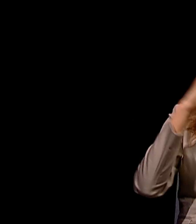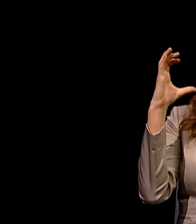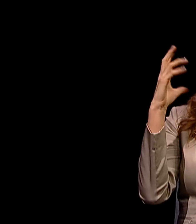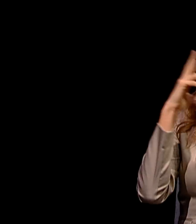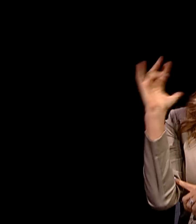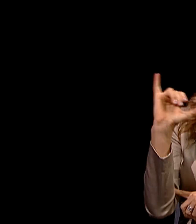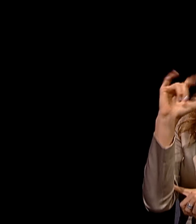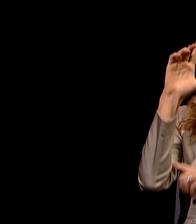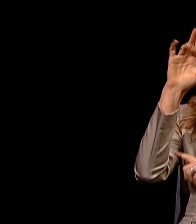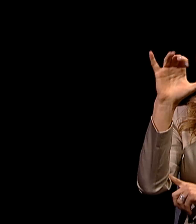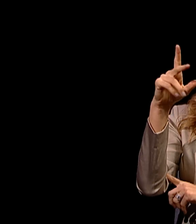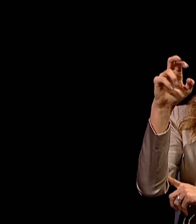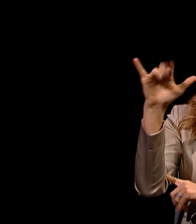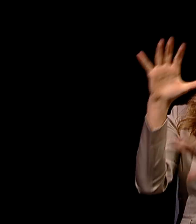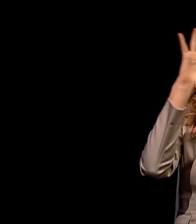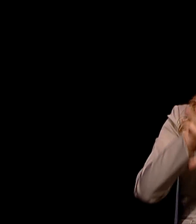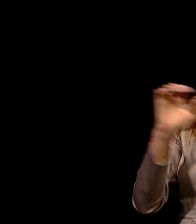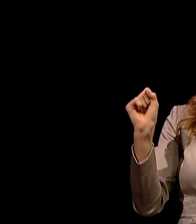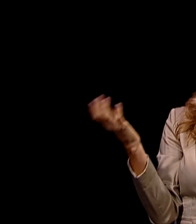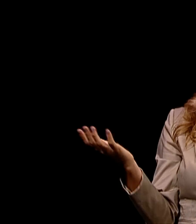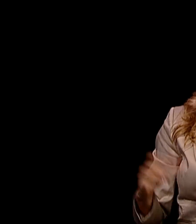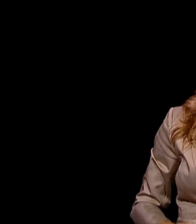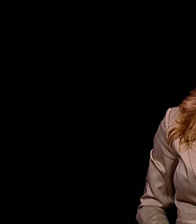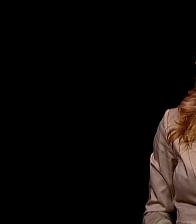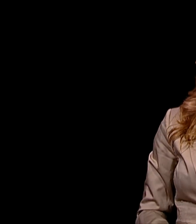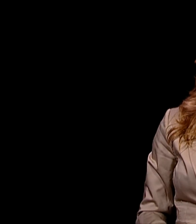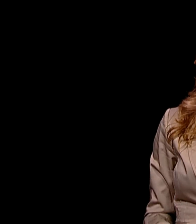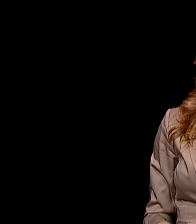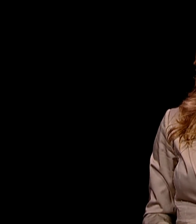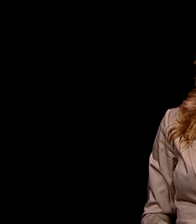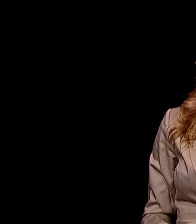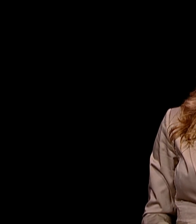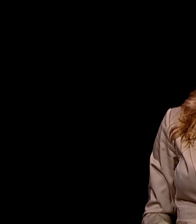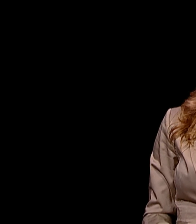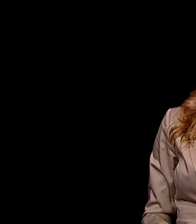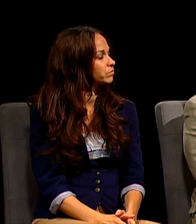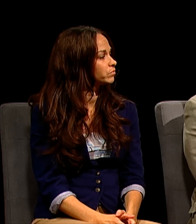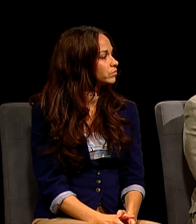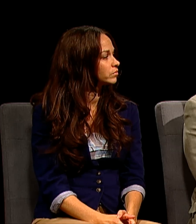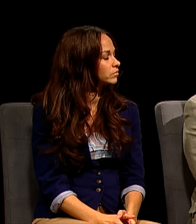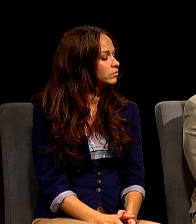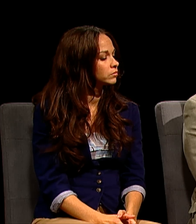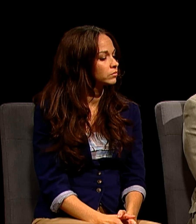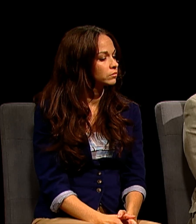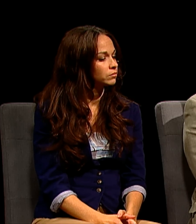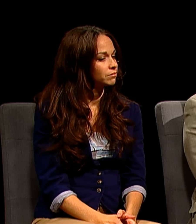successful politician. What would you envision a Rick Perry presidency to look like?